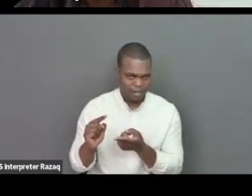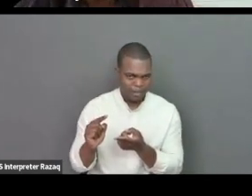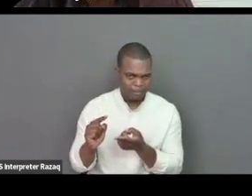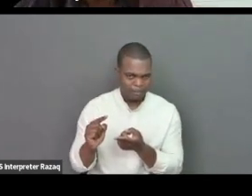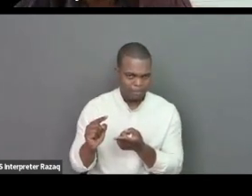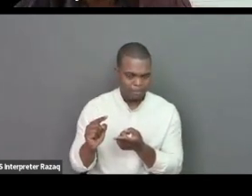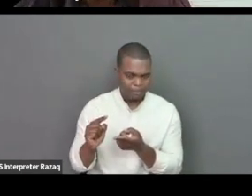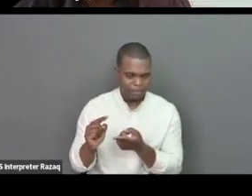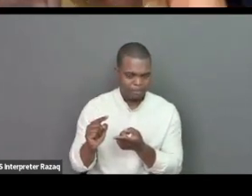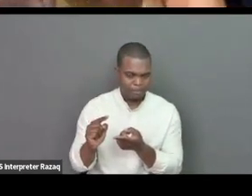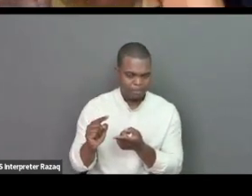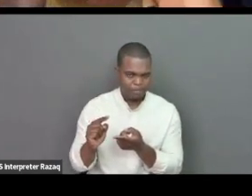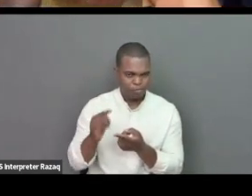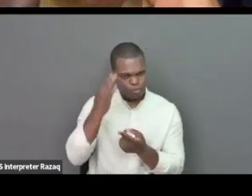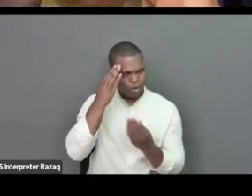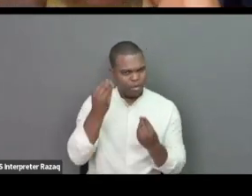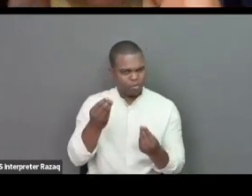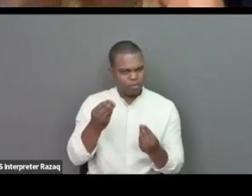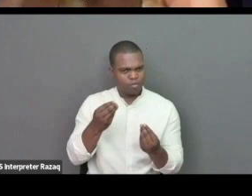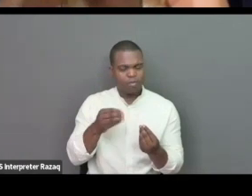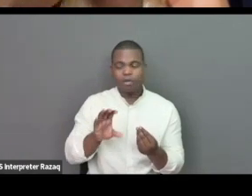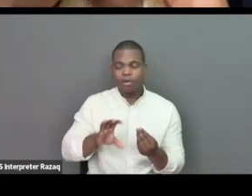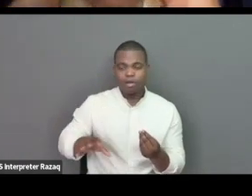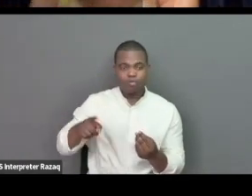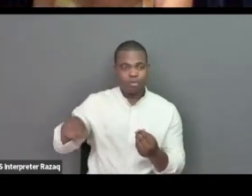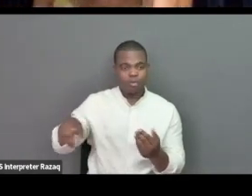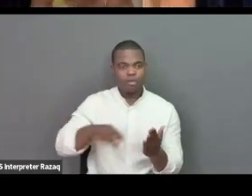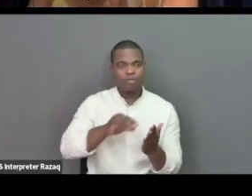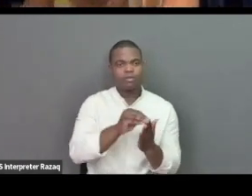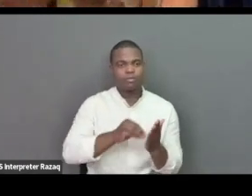at all. >> SUSANNA LAURIN: Sorry, Peter, but